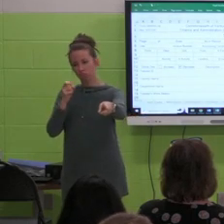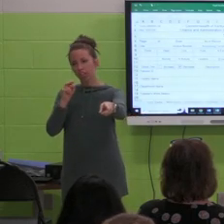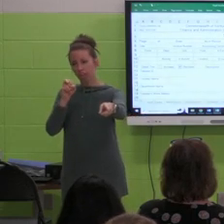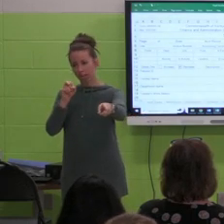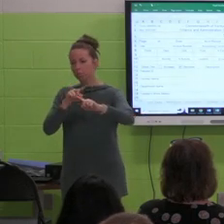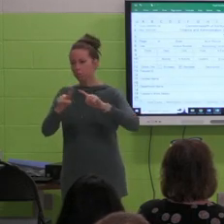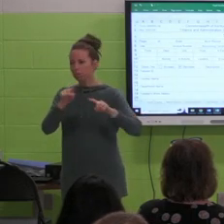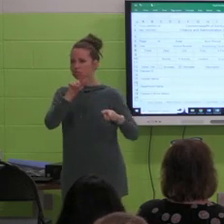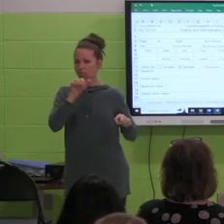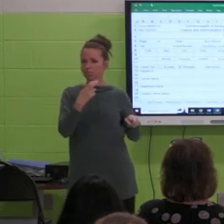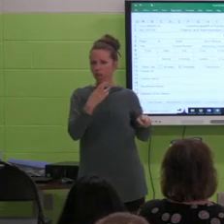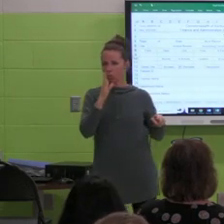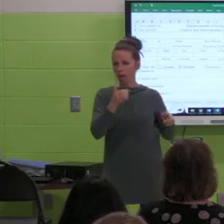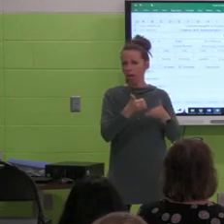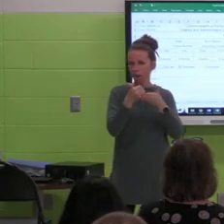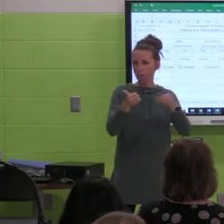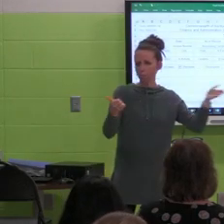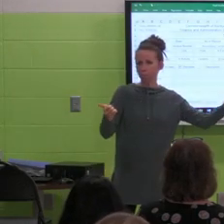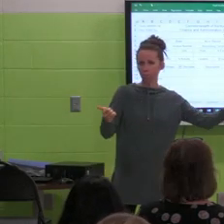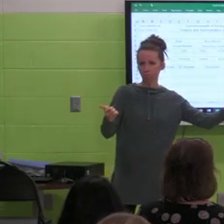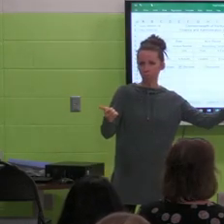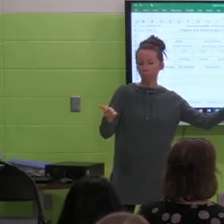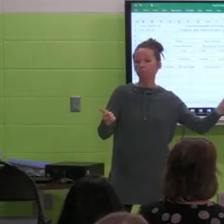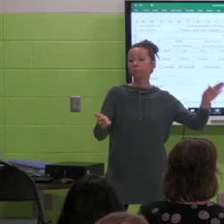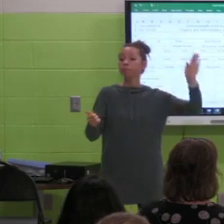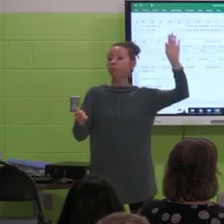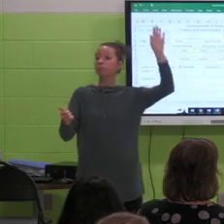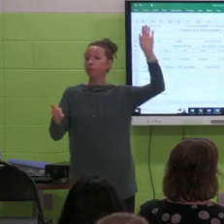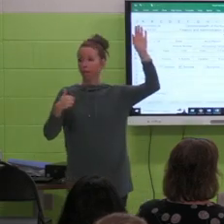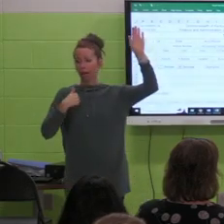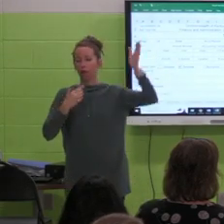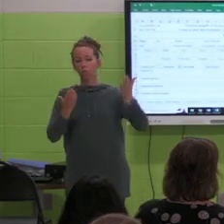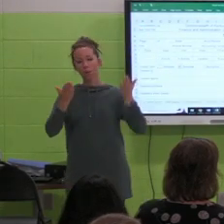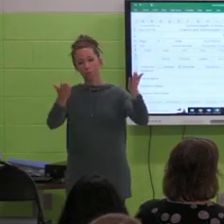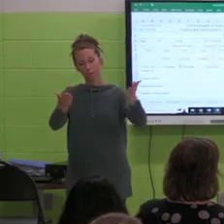with that he'll help you with that I will just say I recommend everyone reach out to me first